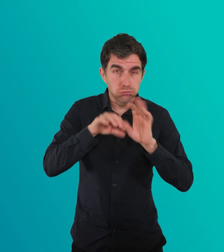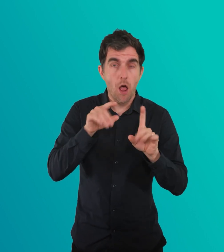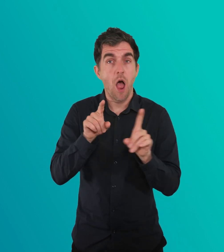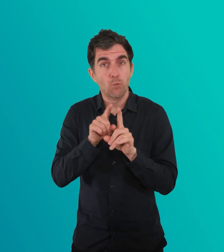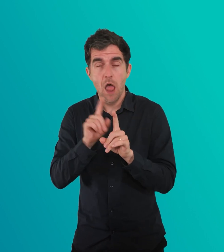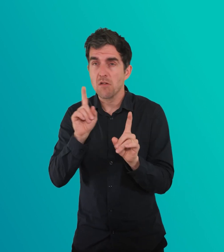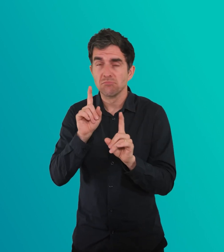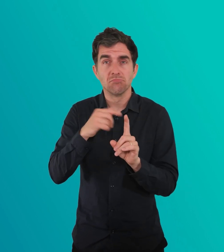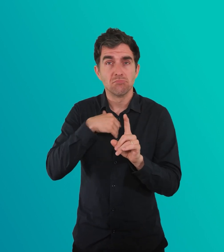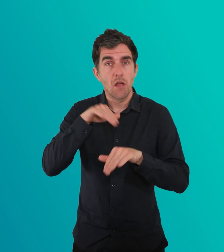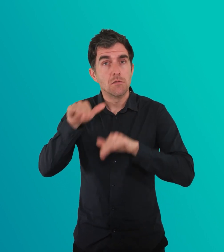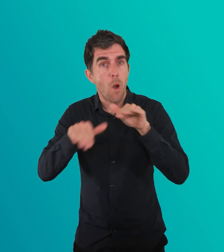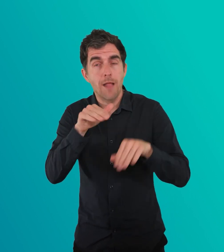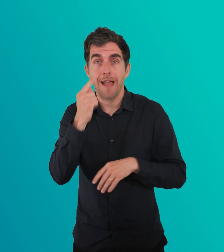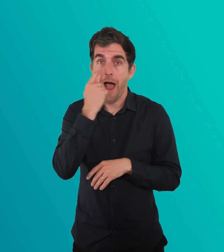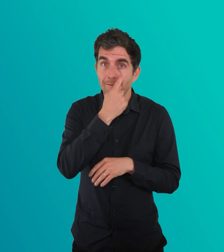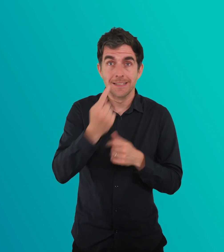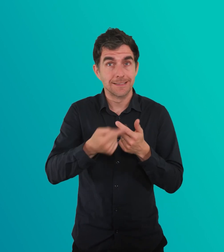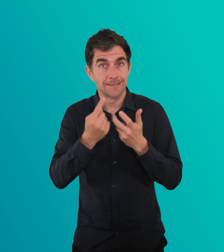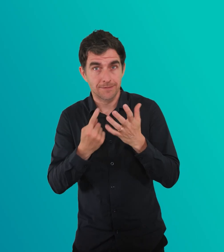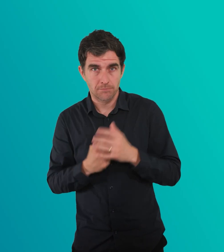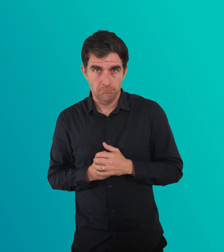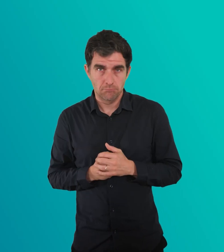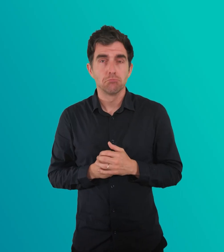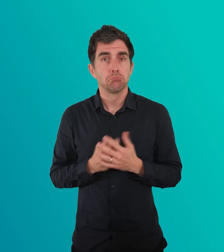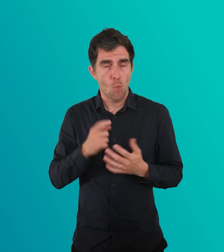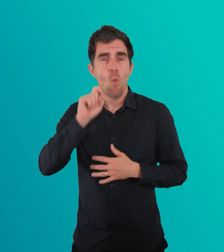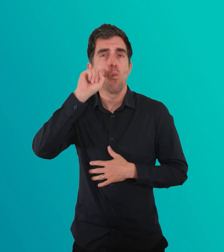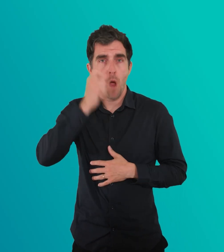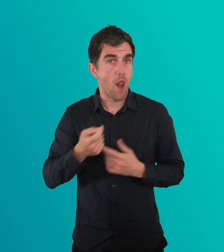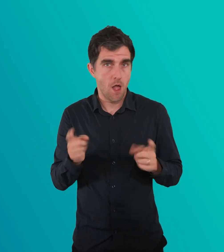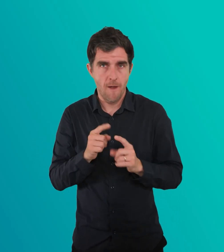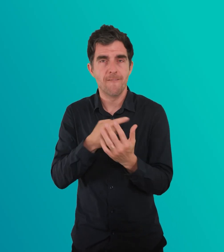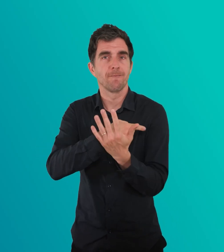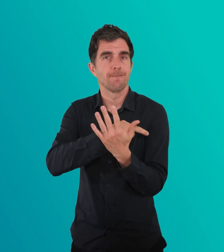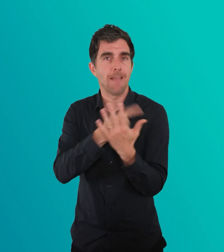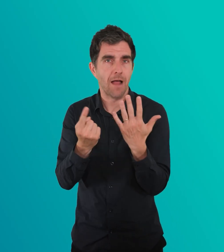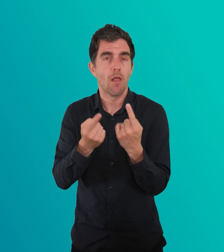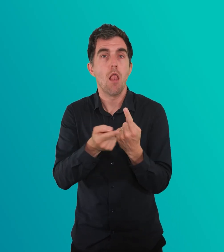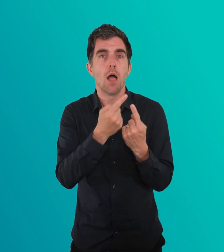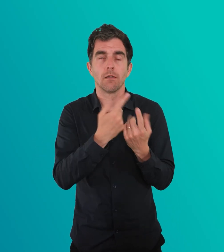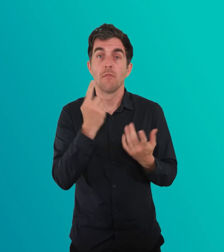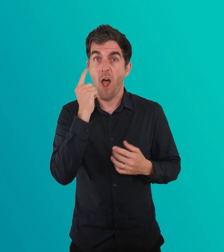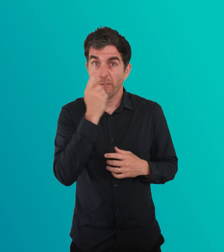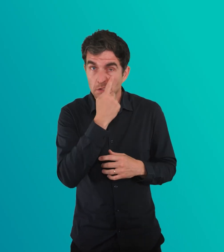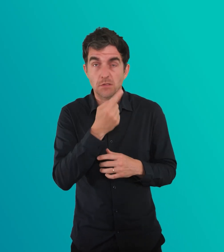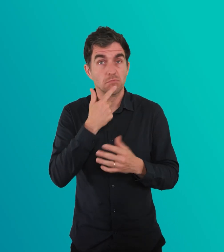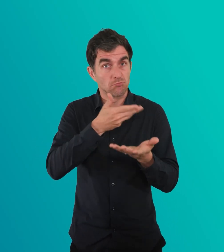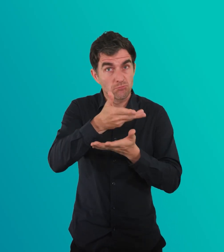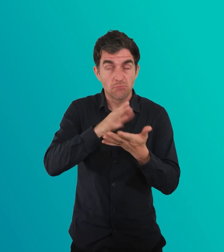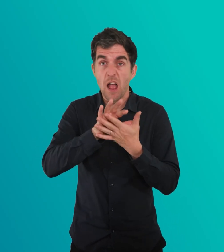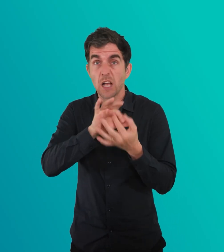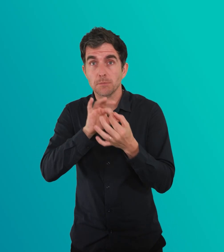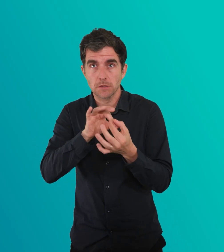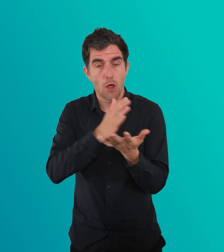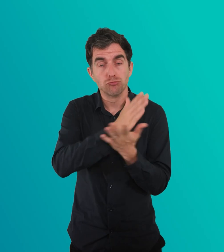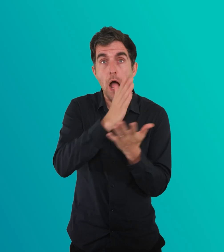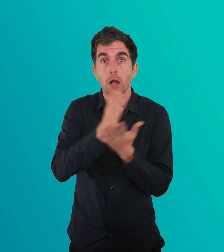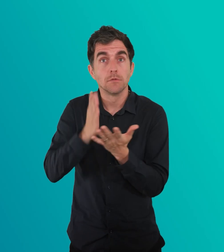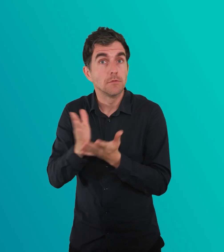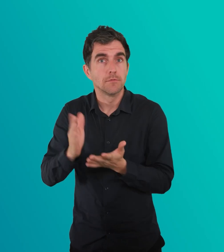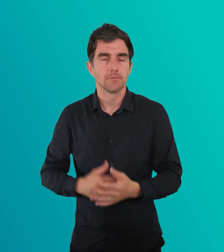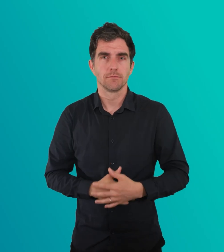there will be five other evidence and engagement strands.